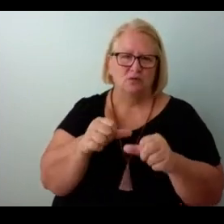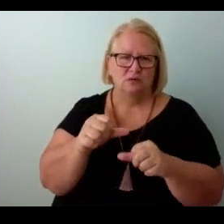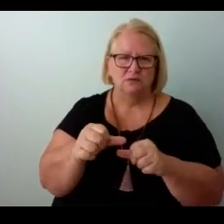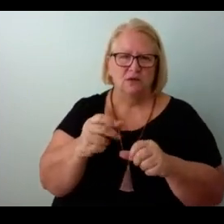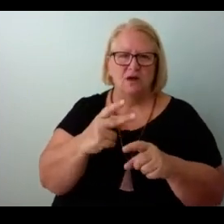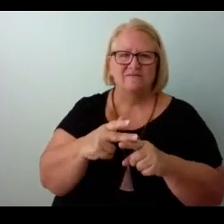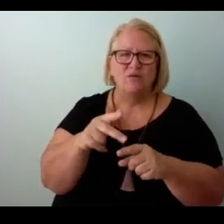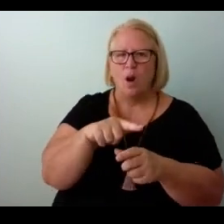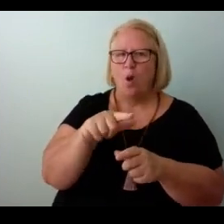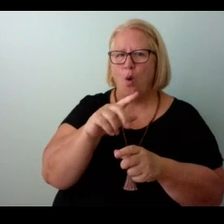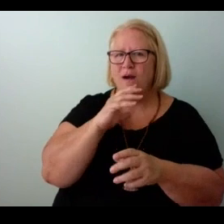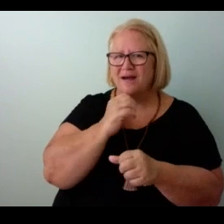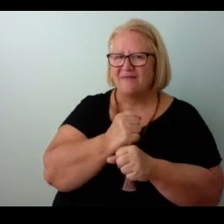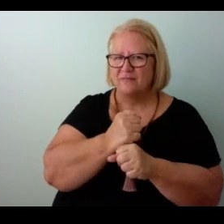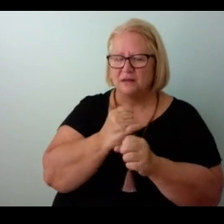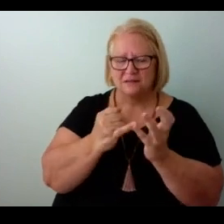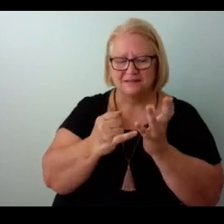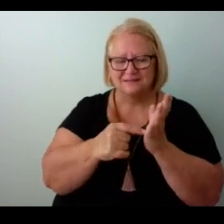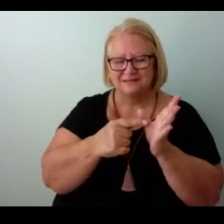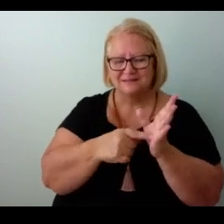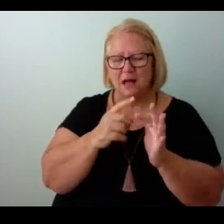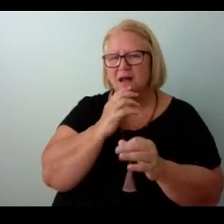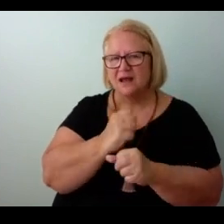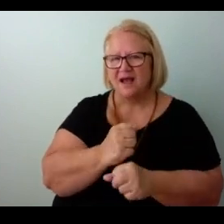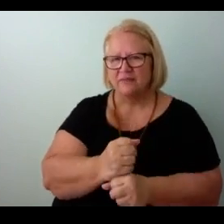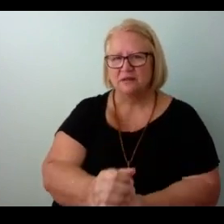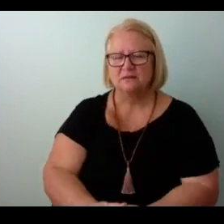state government departments, places like that.